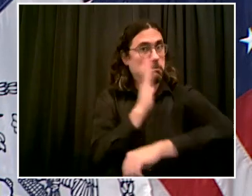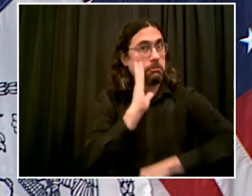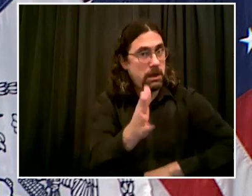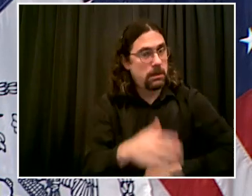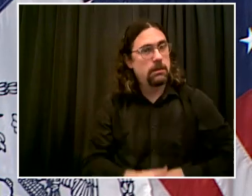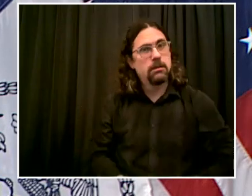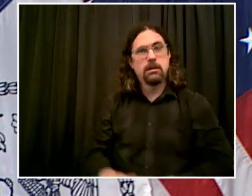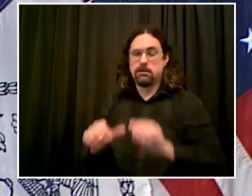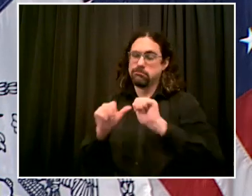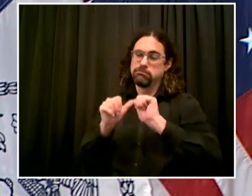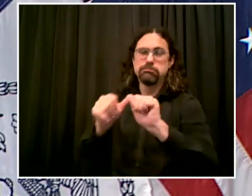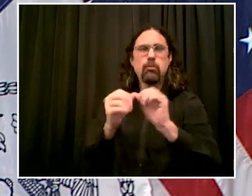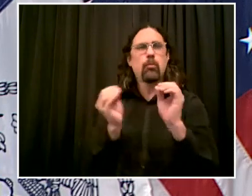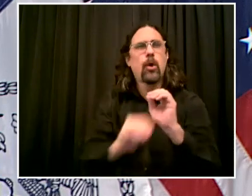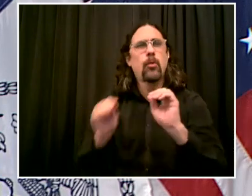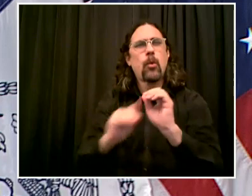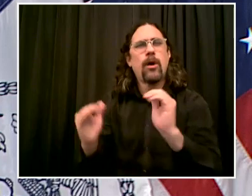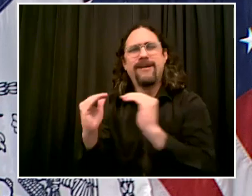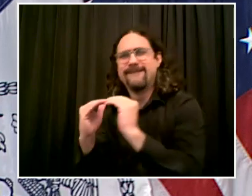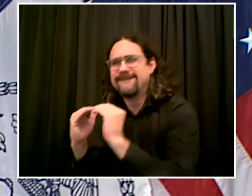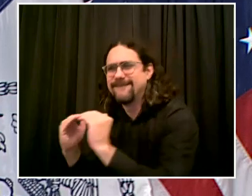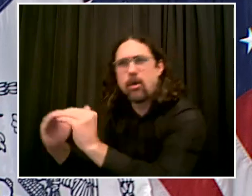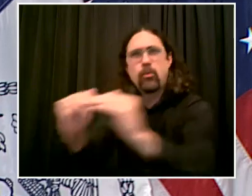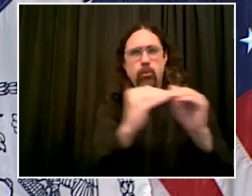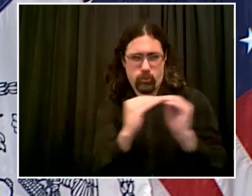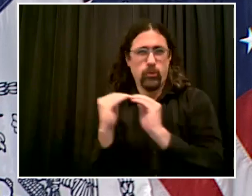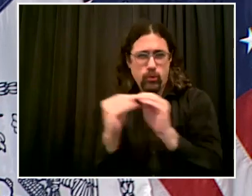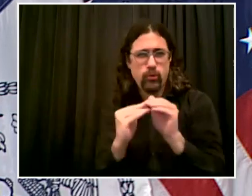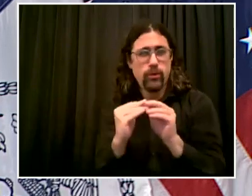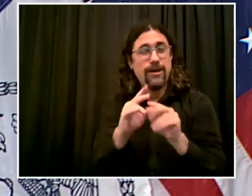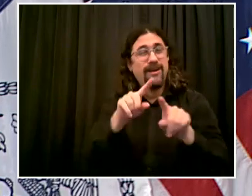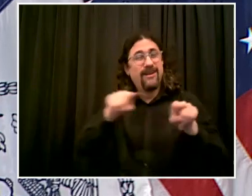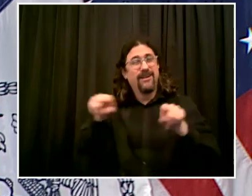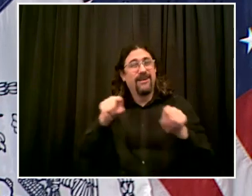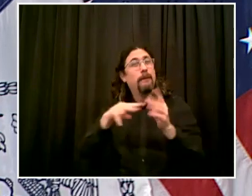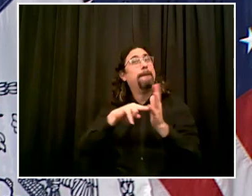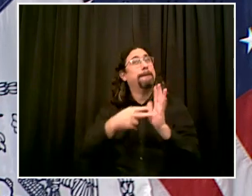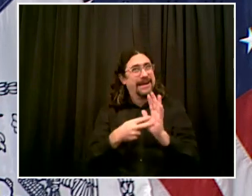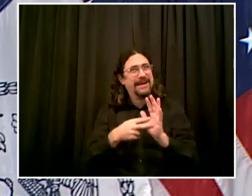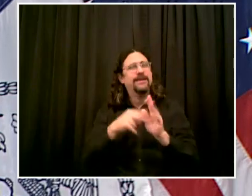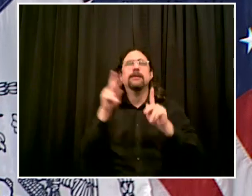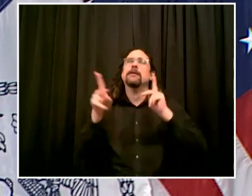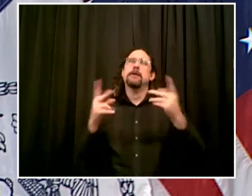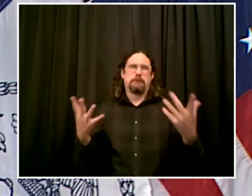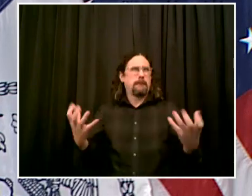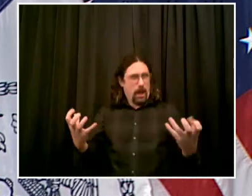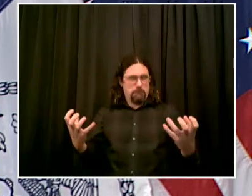WHERE CREATIVE PEOPLE AWNT TO BECOME ETNRERPENEURIAL PEOPLE WANT TO BE AND THAT IS OUR PATH BACK. GO AHEAD. REGARD WITH YOUR DESIRE TO